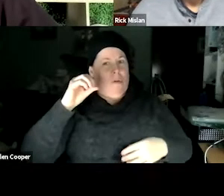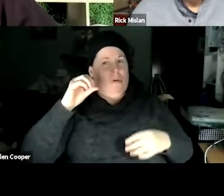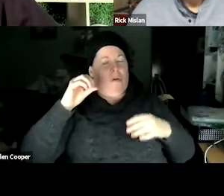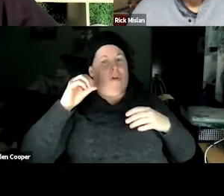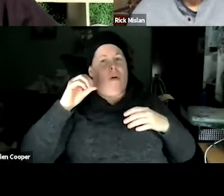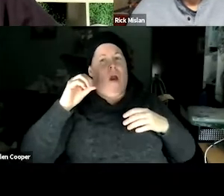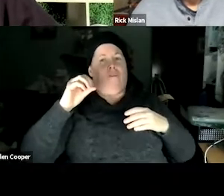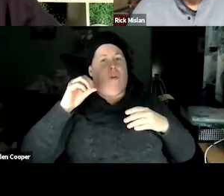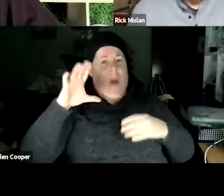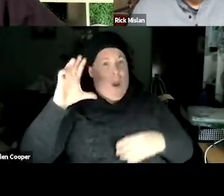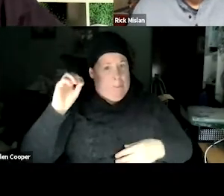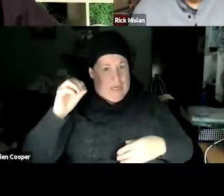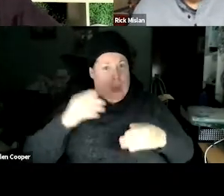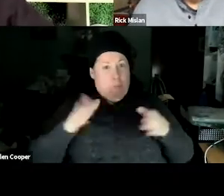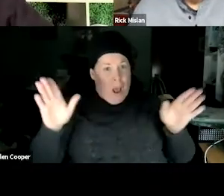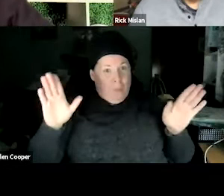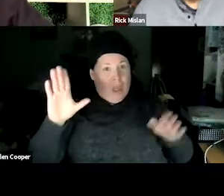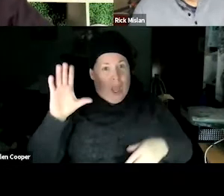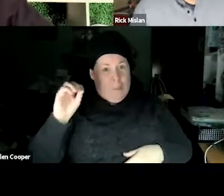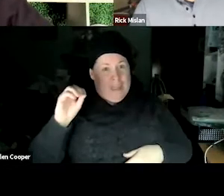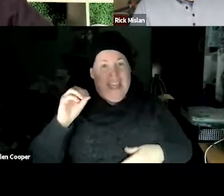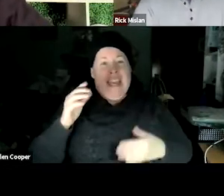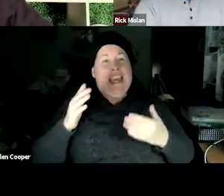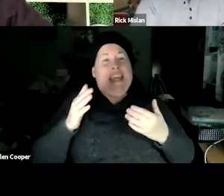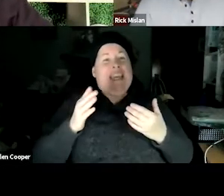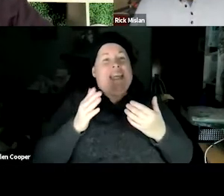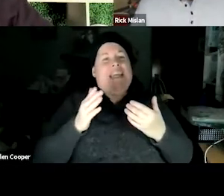CalebBarlow: It's really easy to become separated from the tech for me,